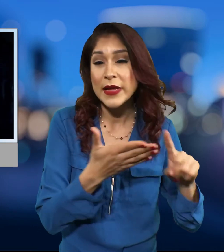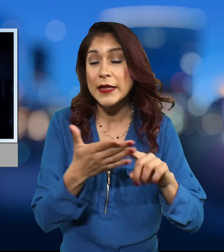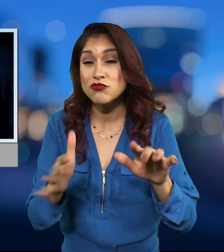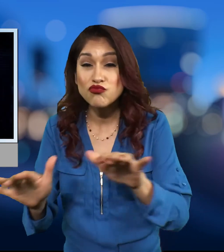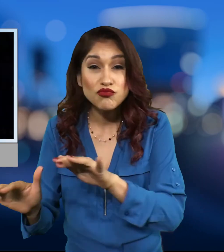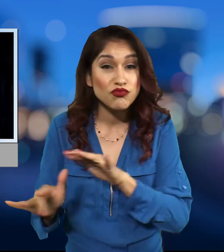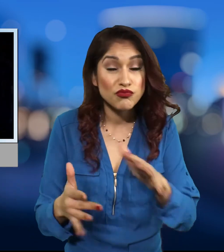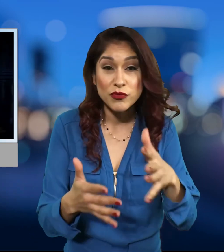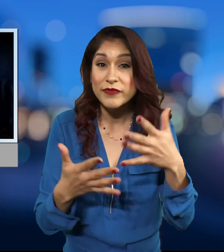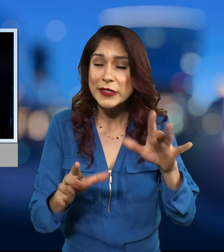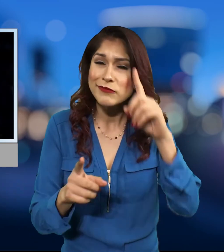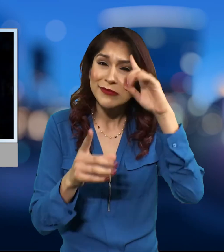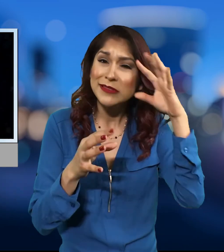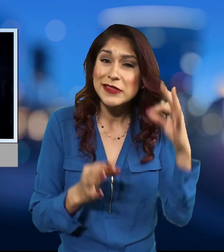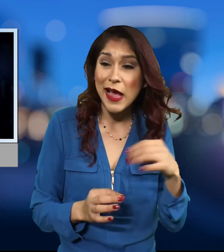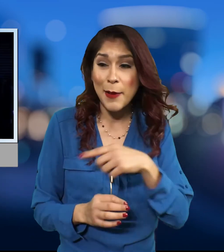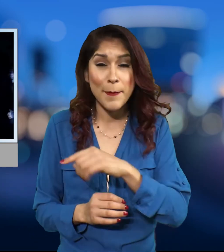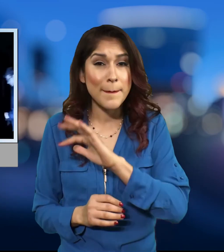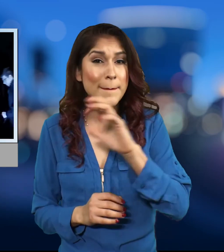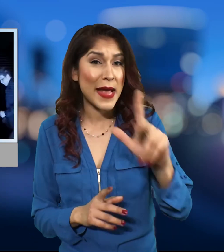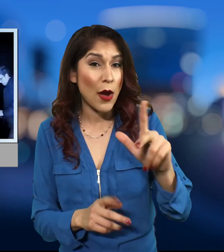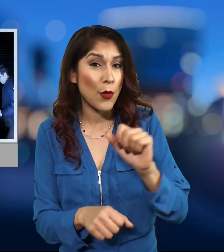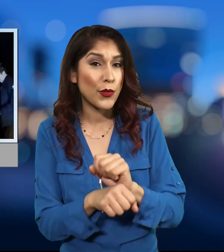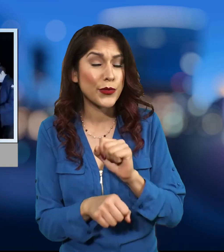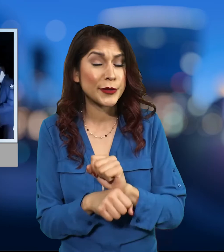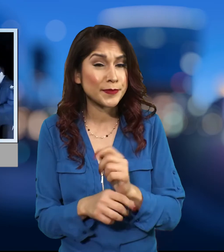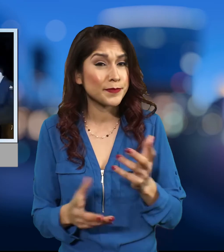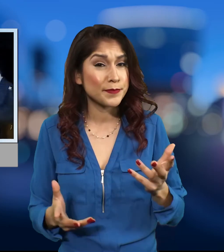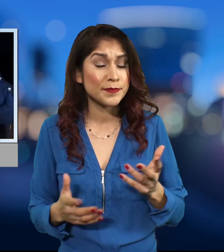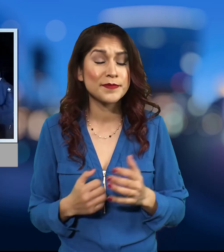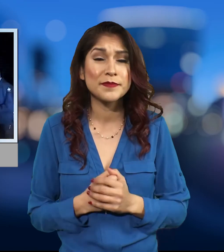is complete.